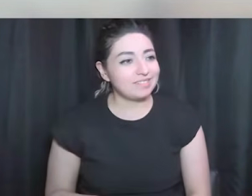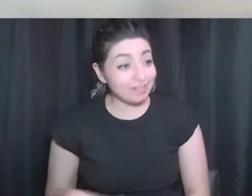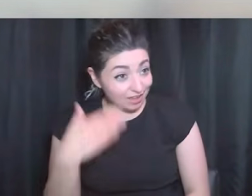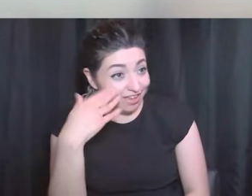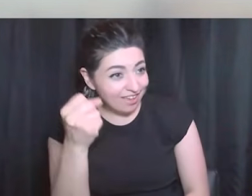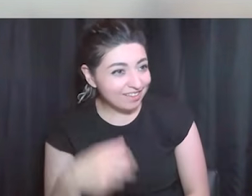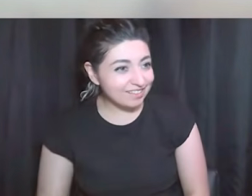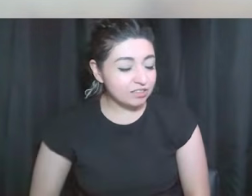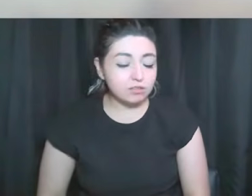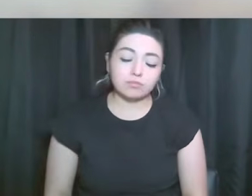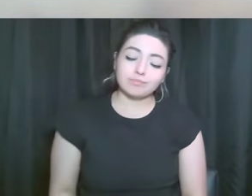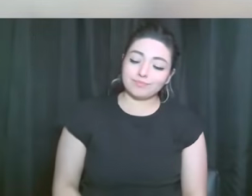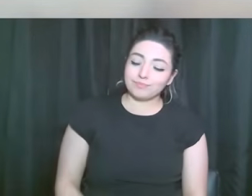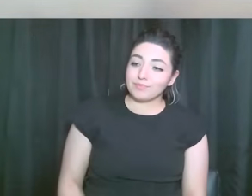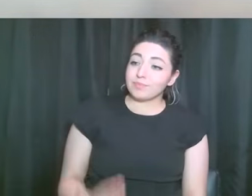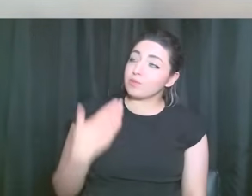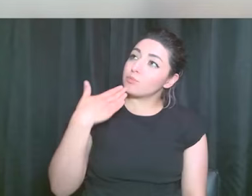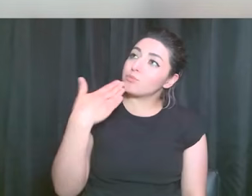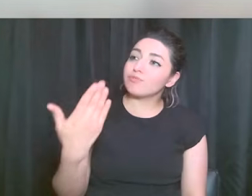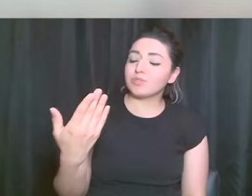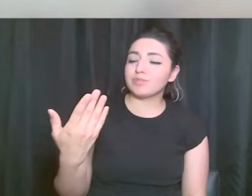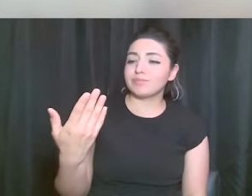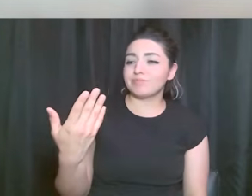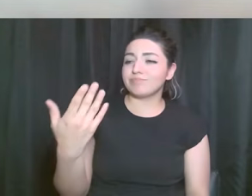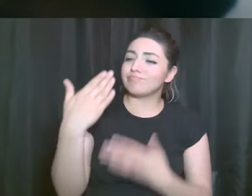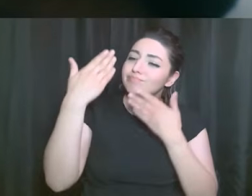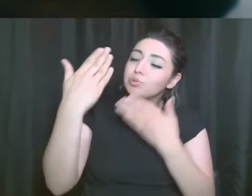I'm grateful for the freedom that Markus has granted me.